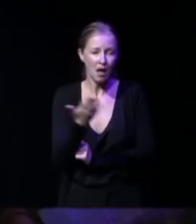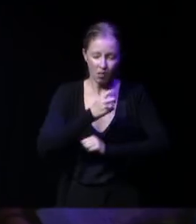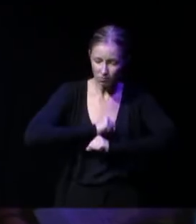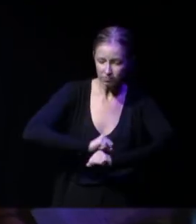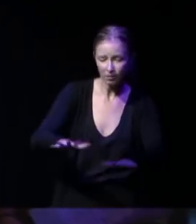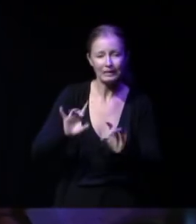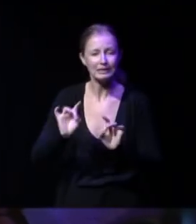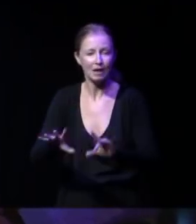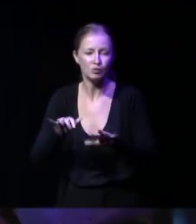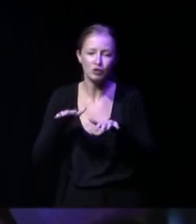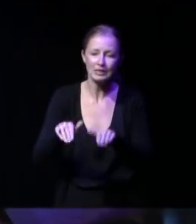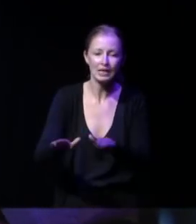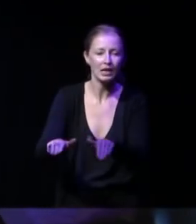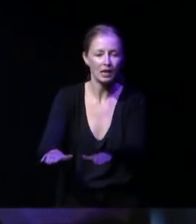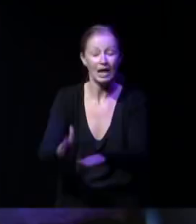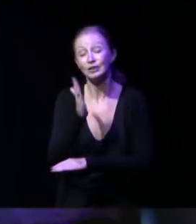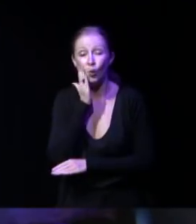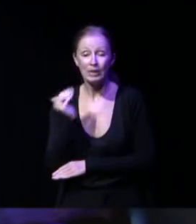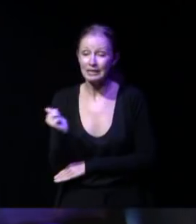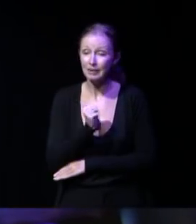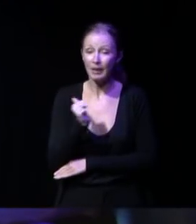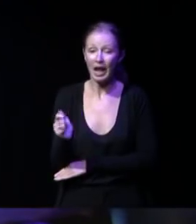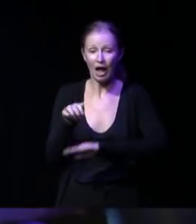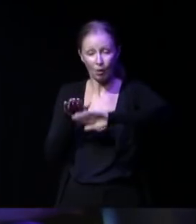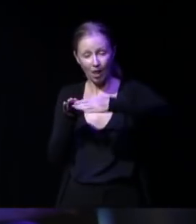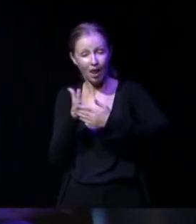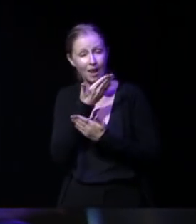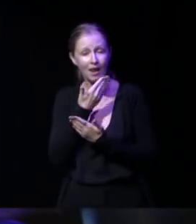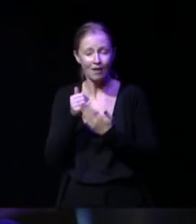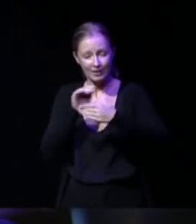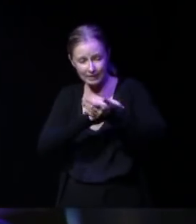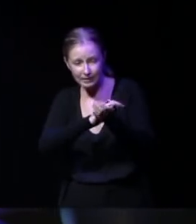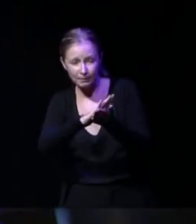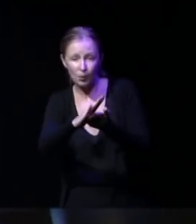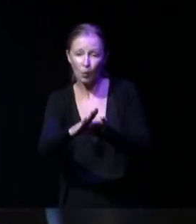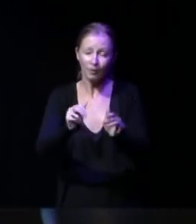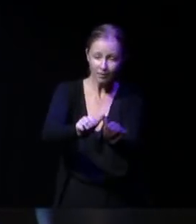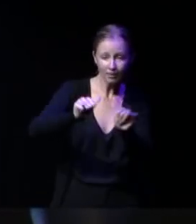And so no matter how the lovely planes of its surface, the majesty of its size and grace,